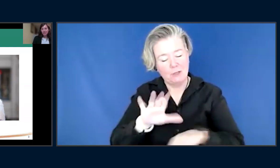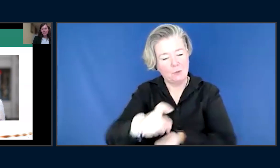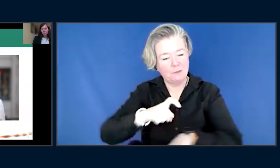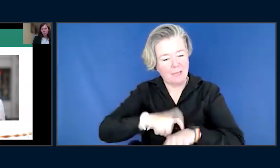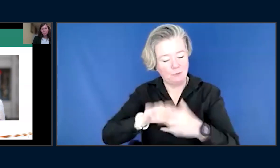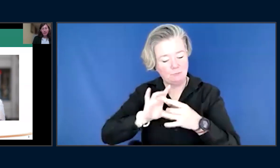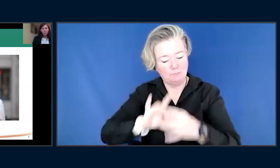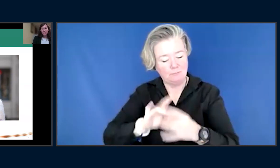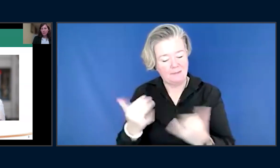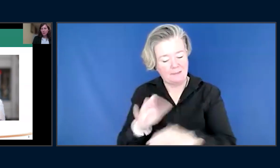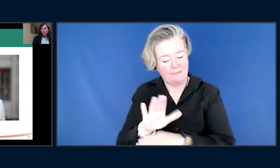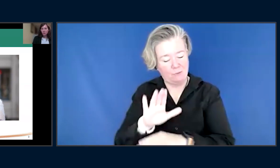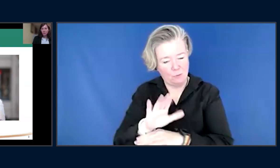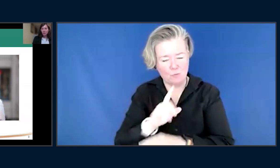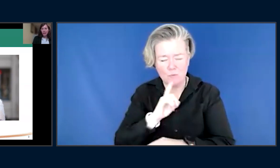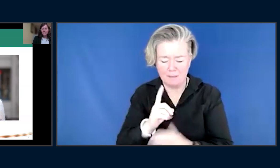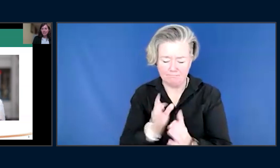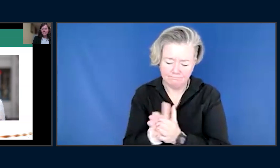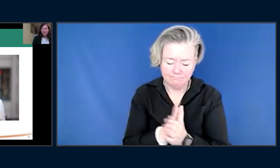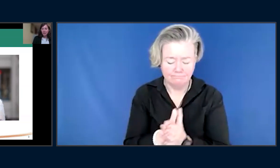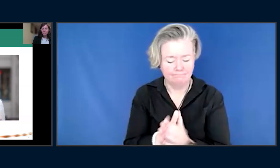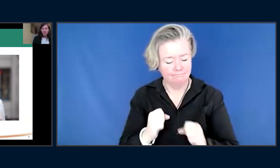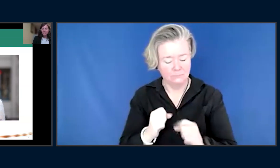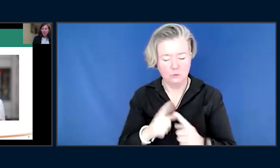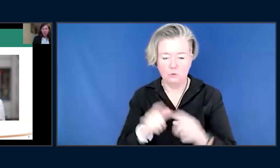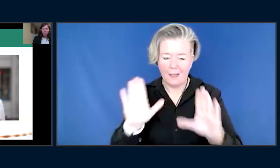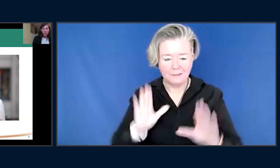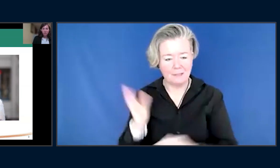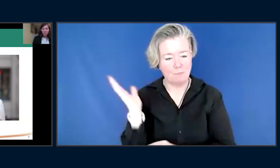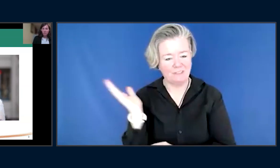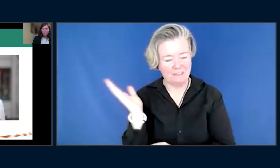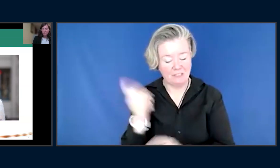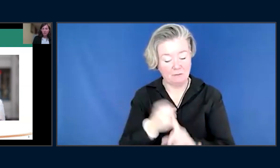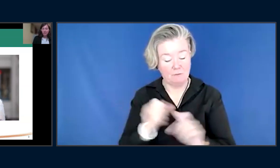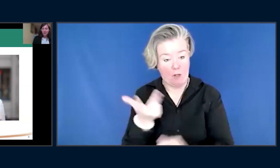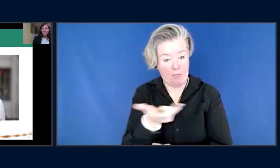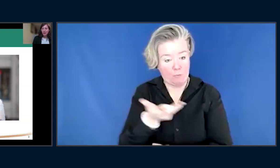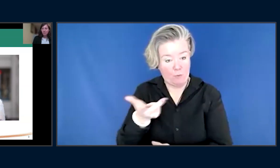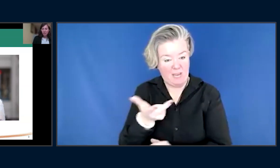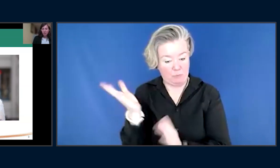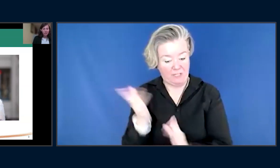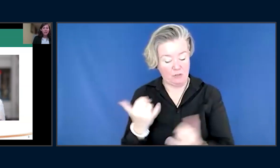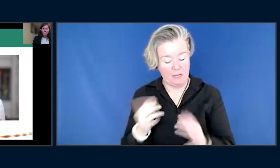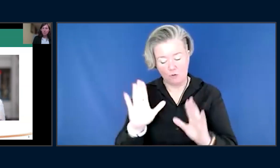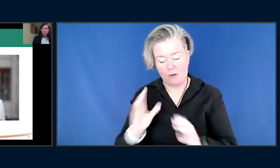to be with us this afternoon. Really looking forward to an excellent presentation from all three of our presenters and great conversation